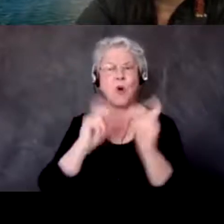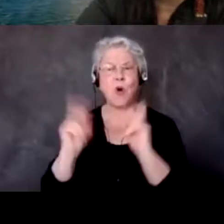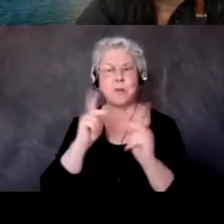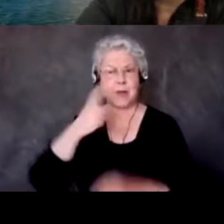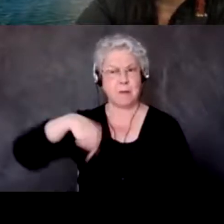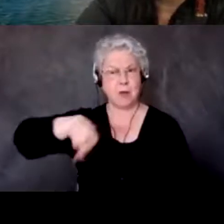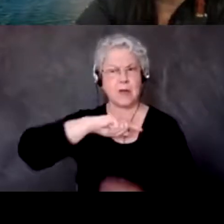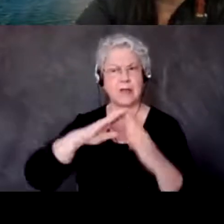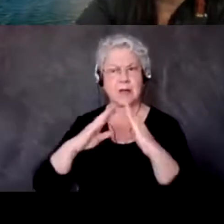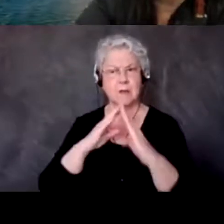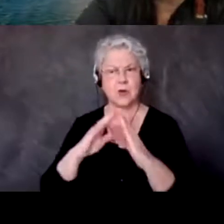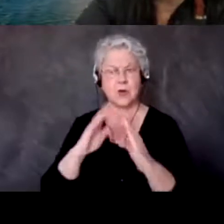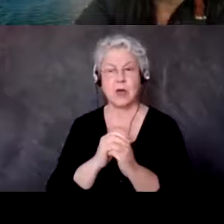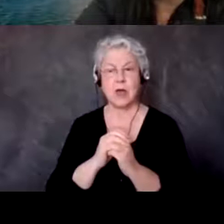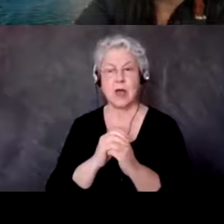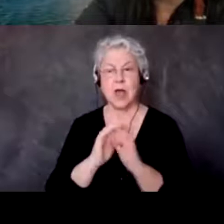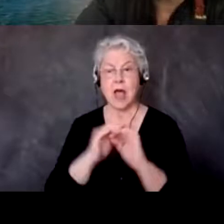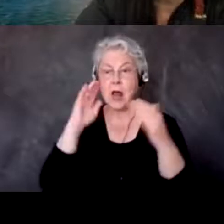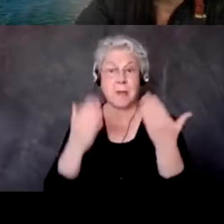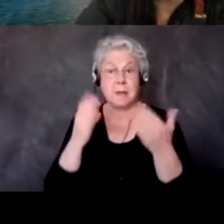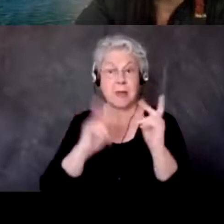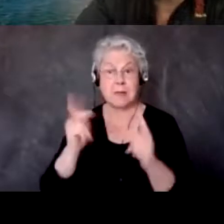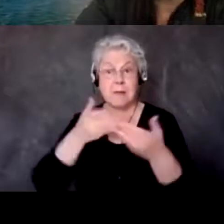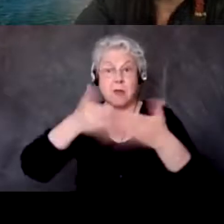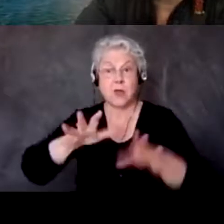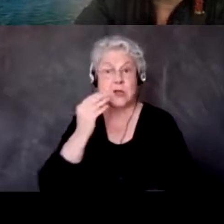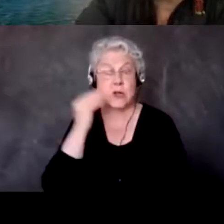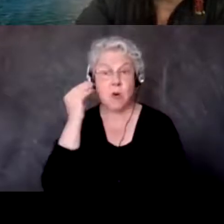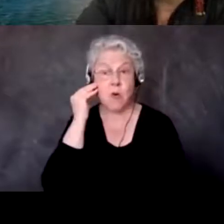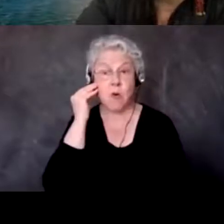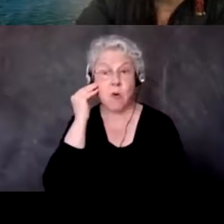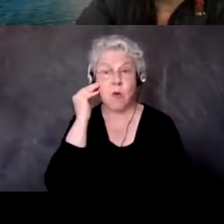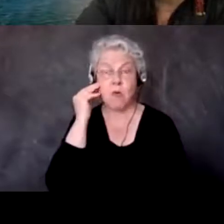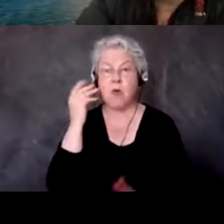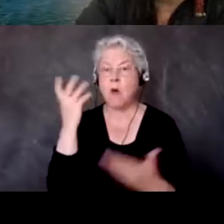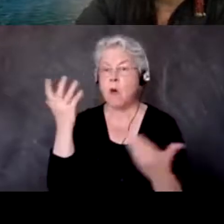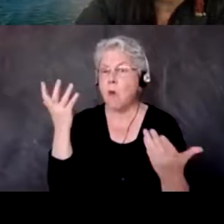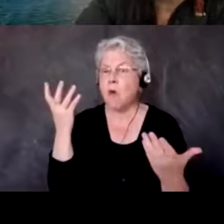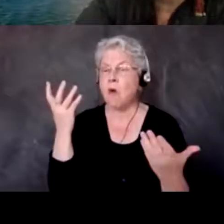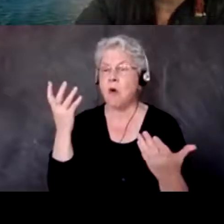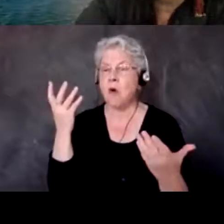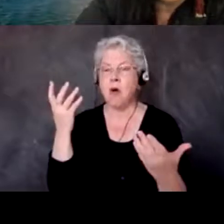supporting our people who are now homeless, who have had - who are impacted by the fires,